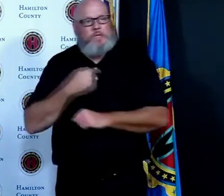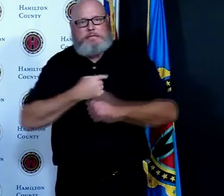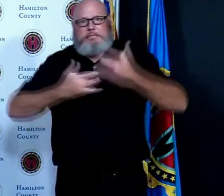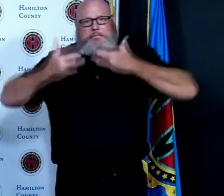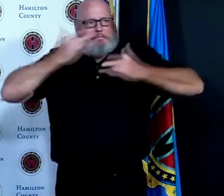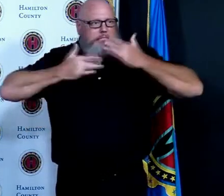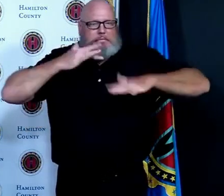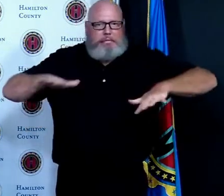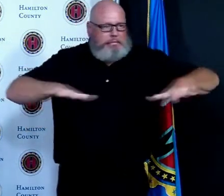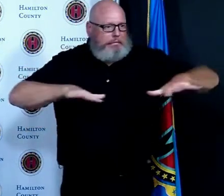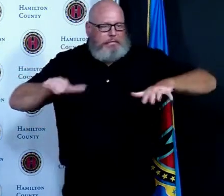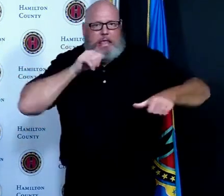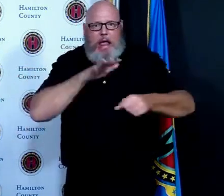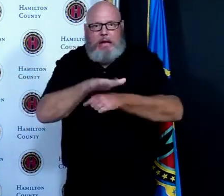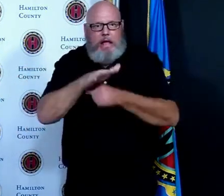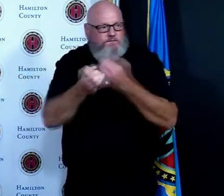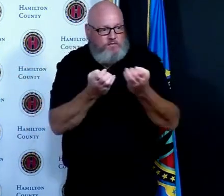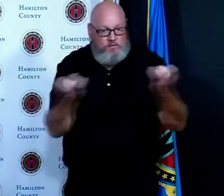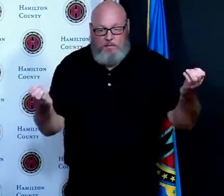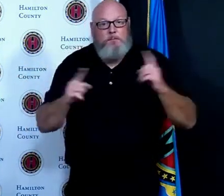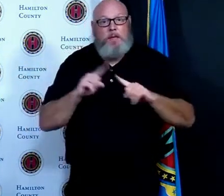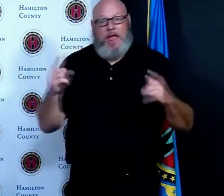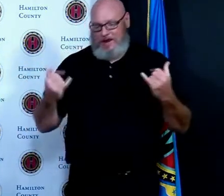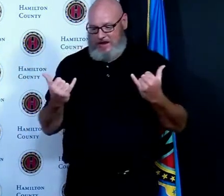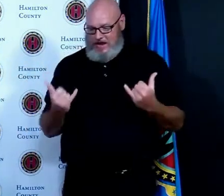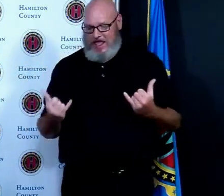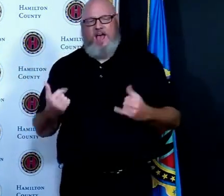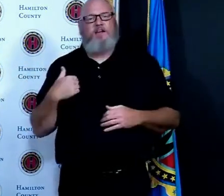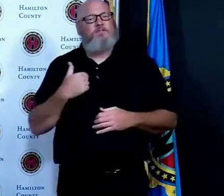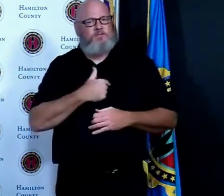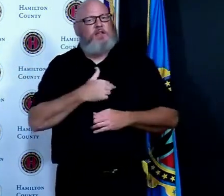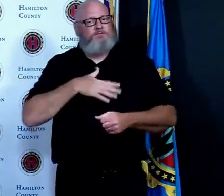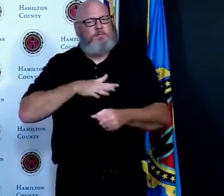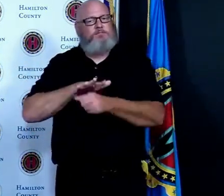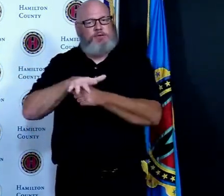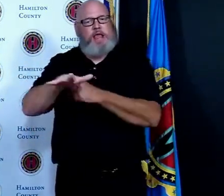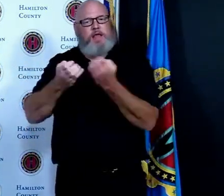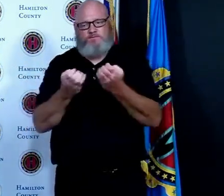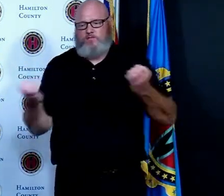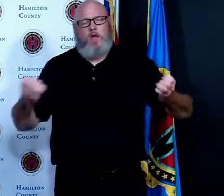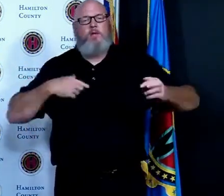in addition we created detailed plans about what we need to do is in a progressive way